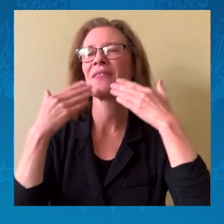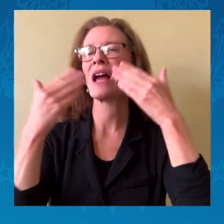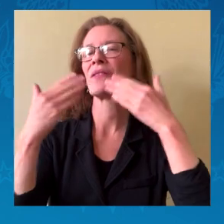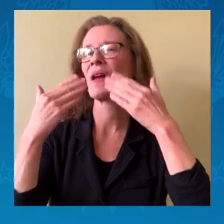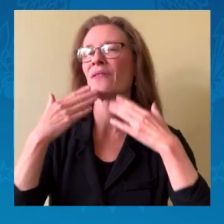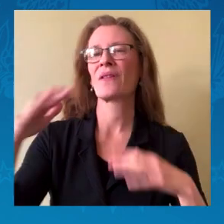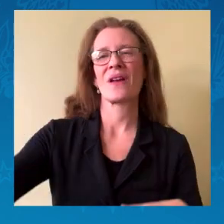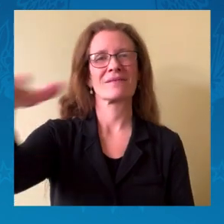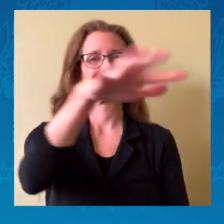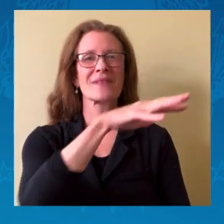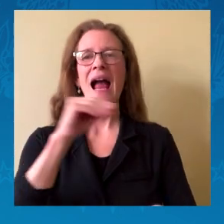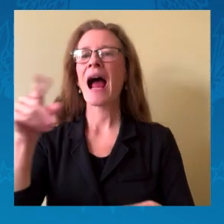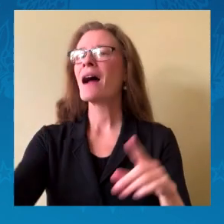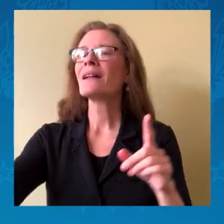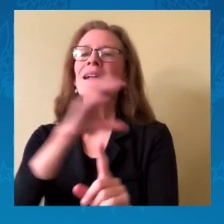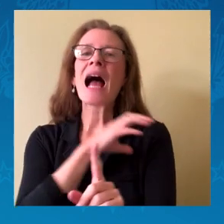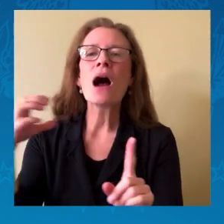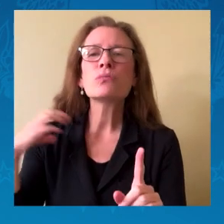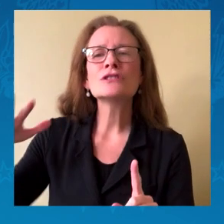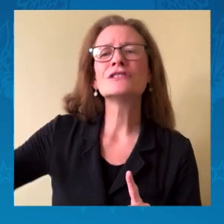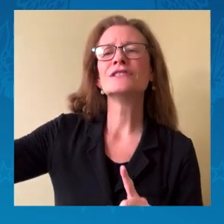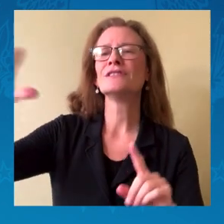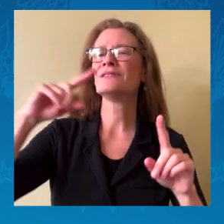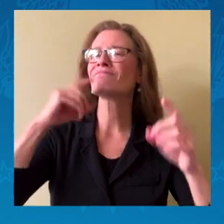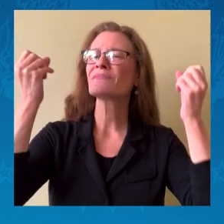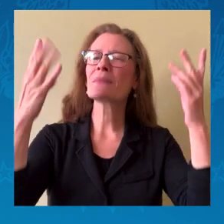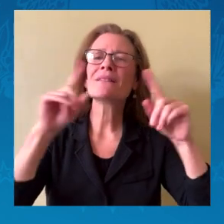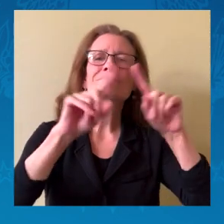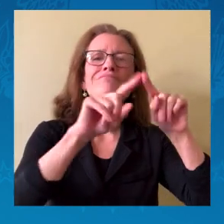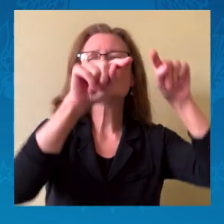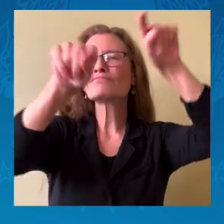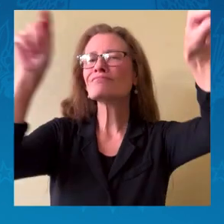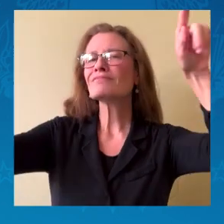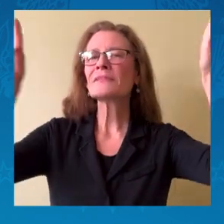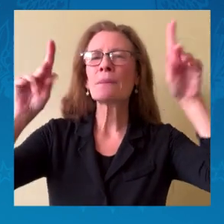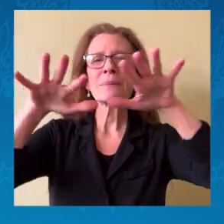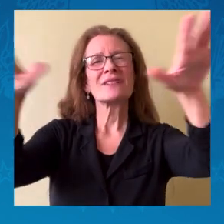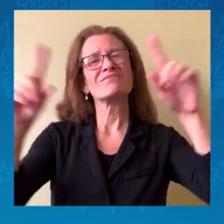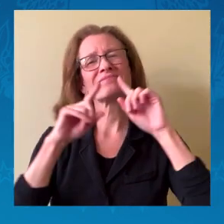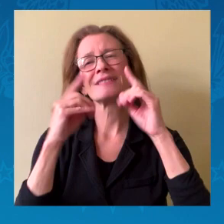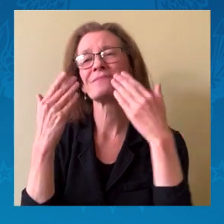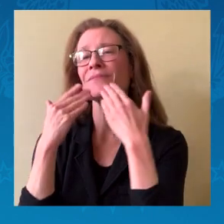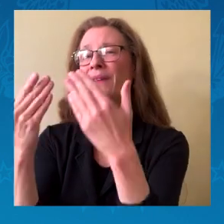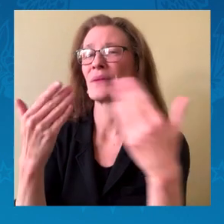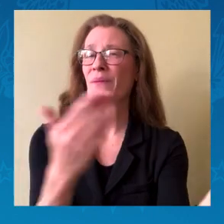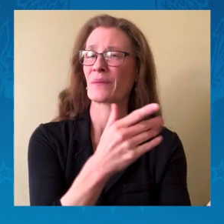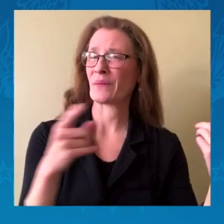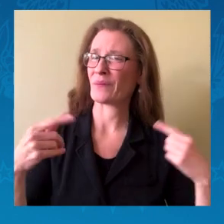and other distinguished guests who are here. So as you say, commerce is not always necessarily